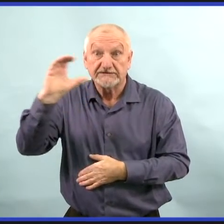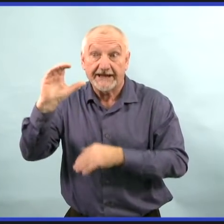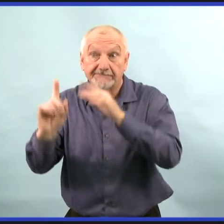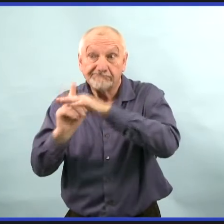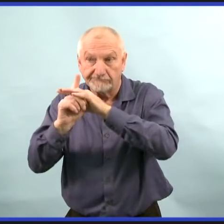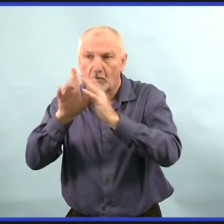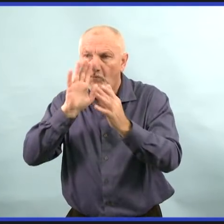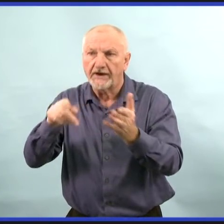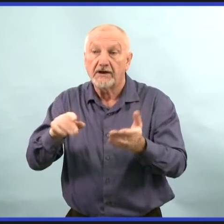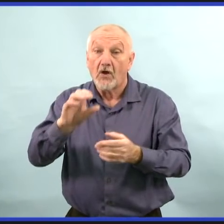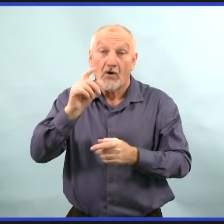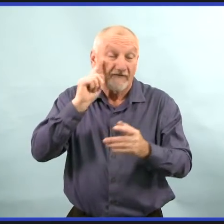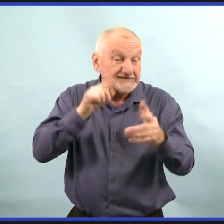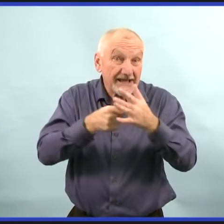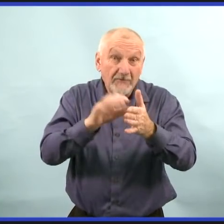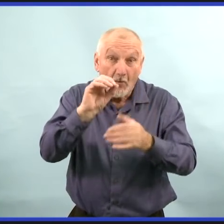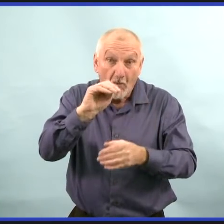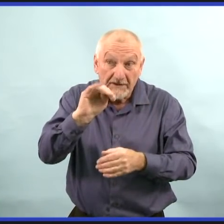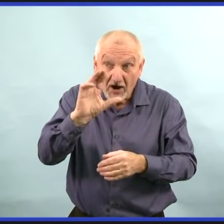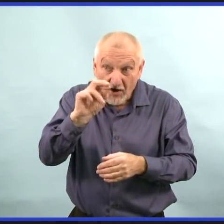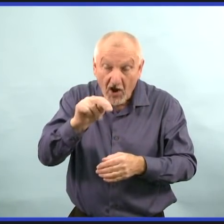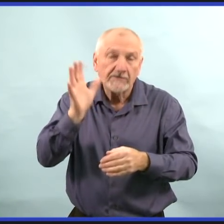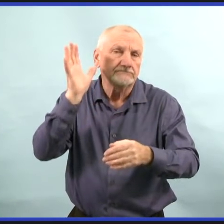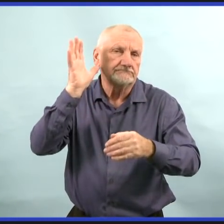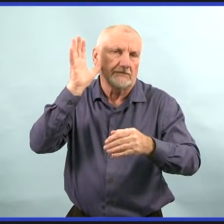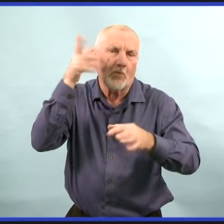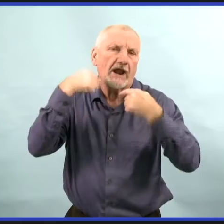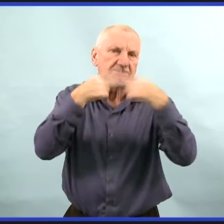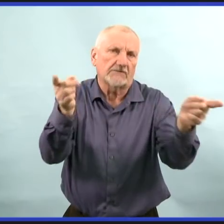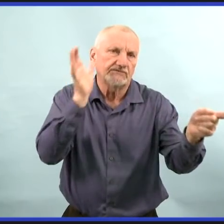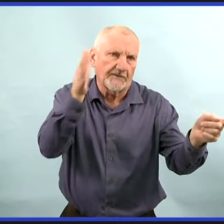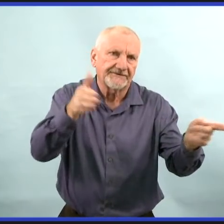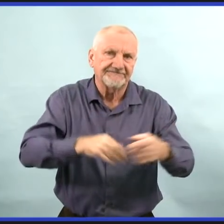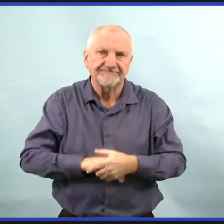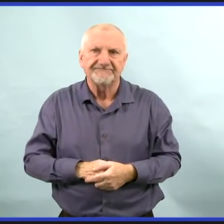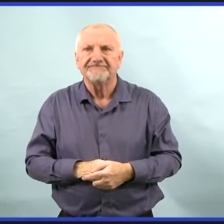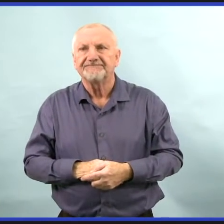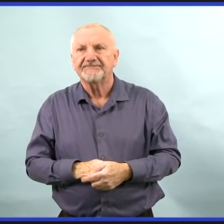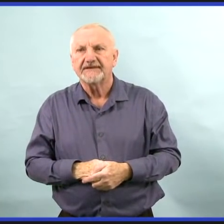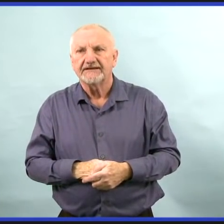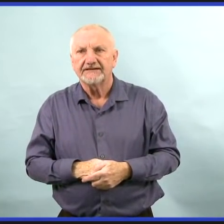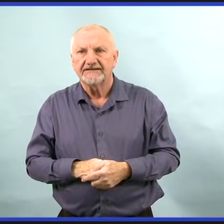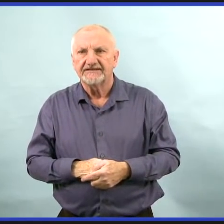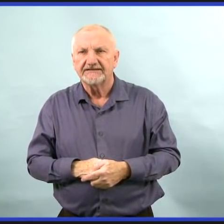can you just clarify what proportion of of samples are being screened in sequence now